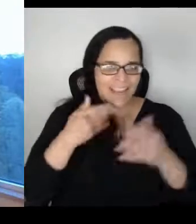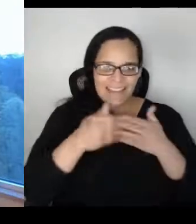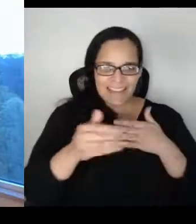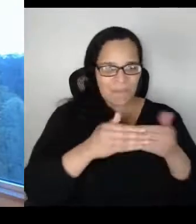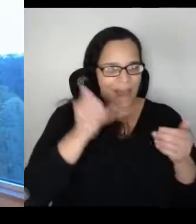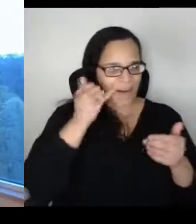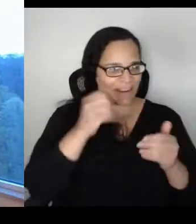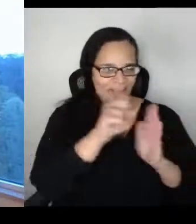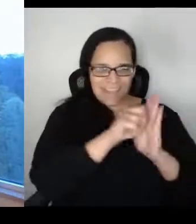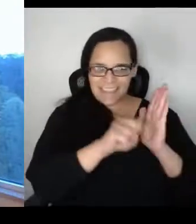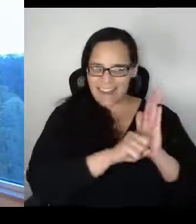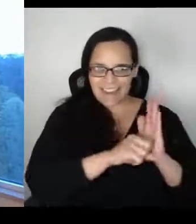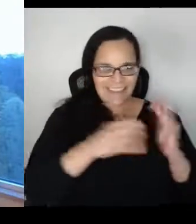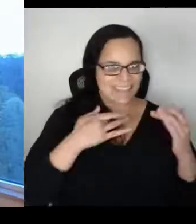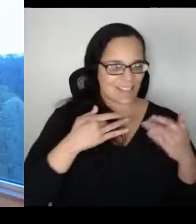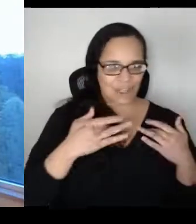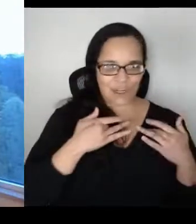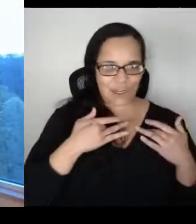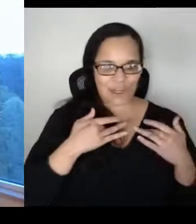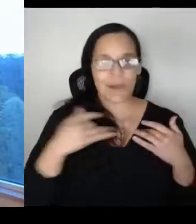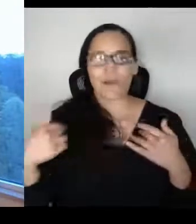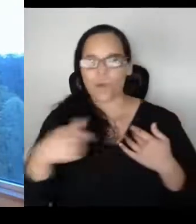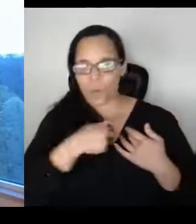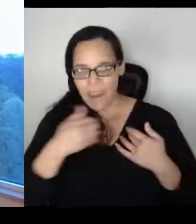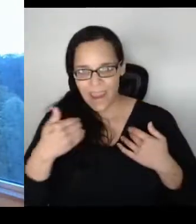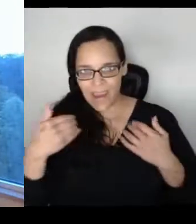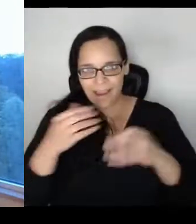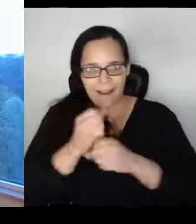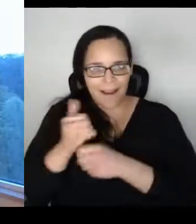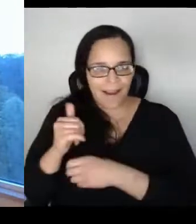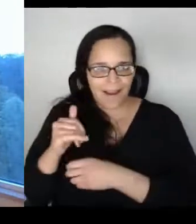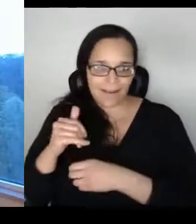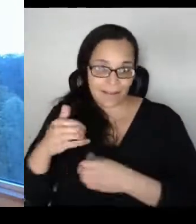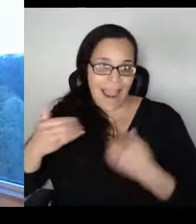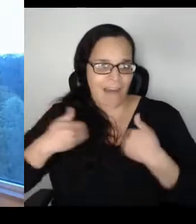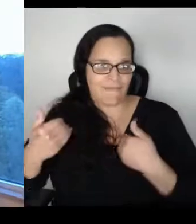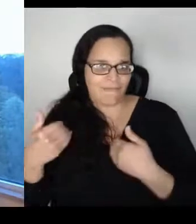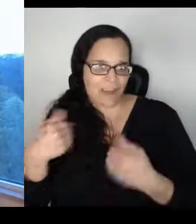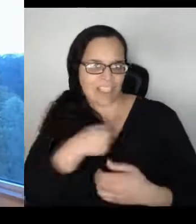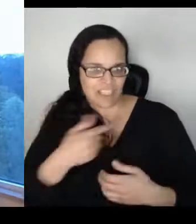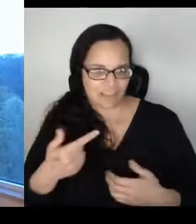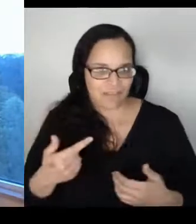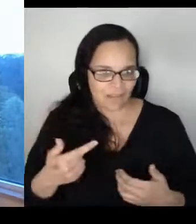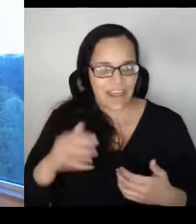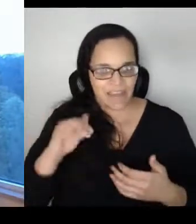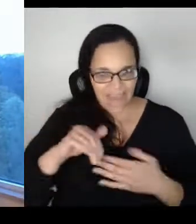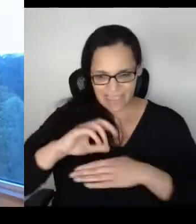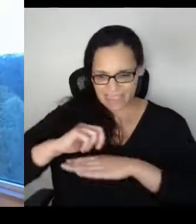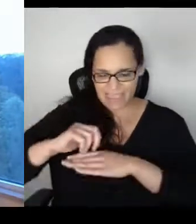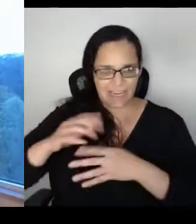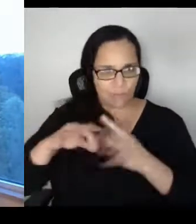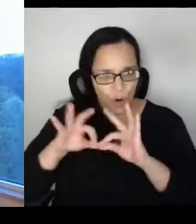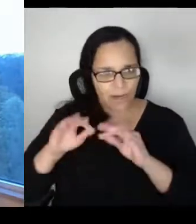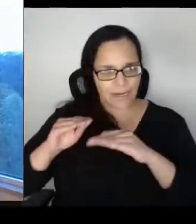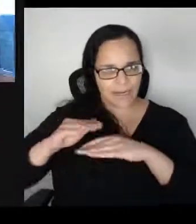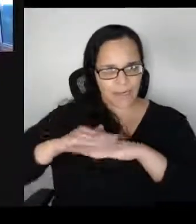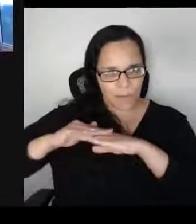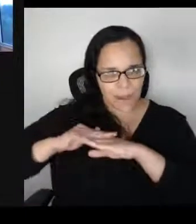we got us and that's fundamentally what will change the society that we're part of and the future that we wanna have.